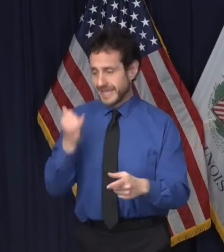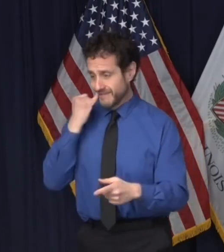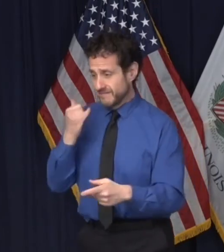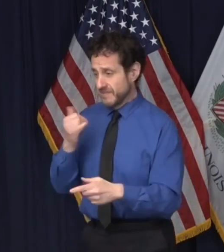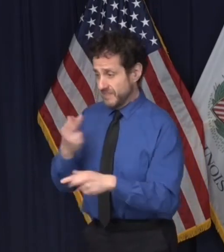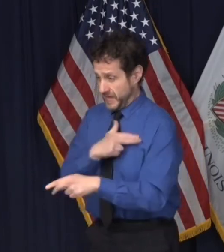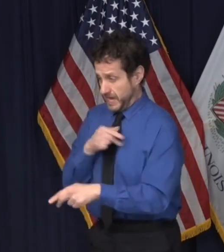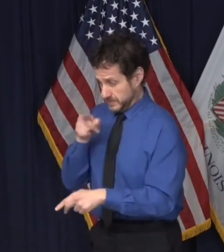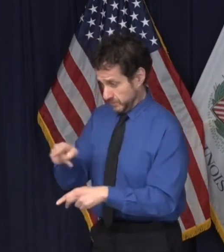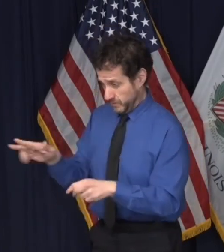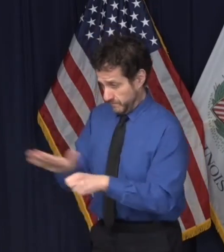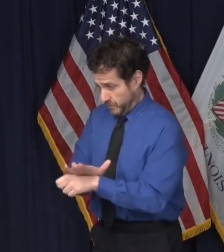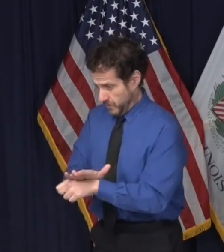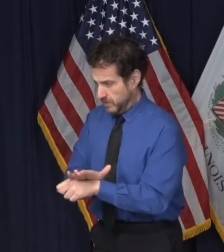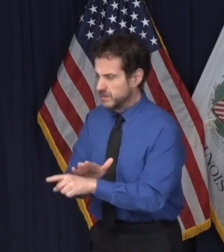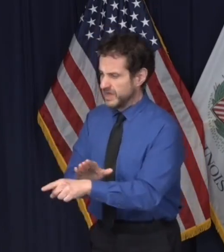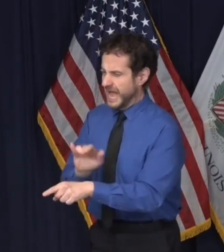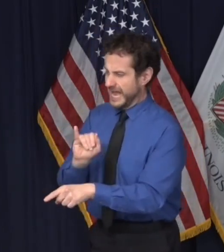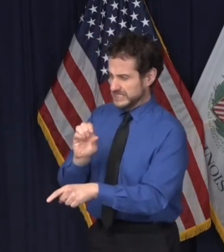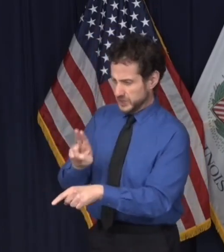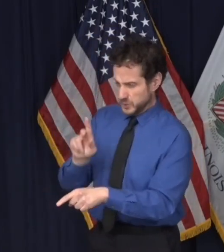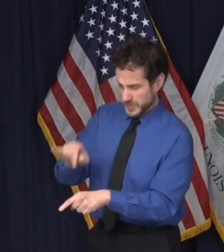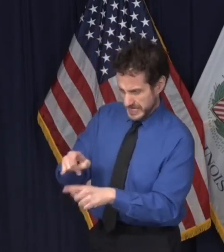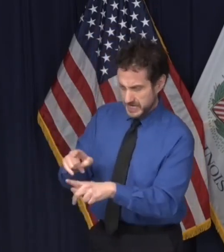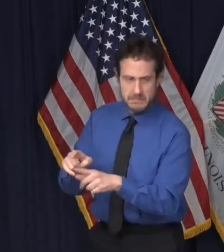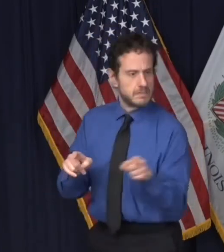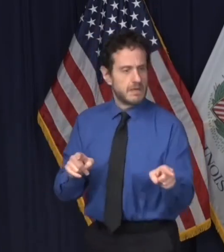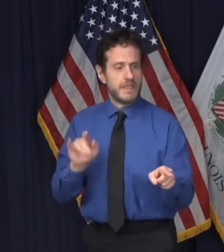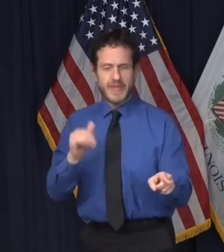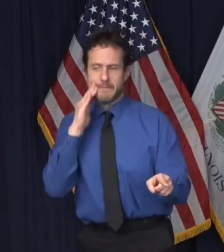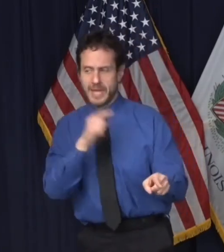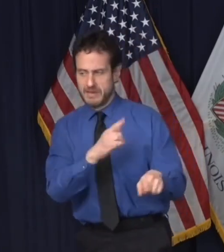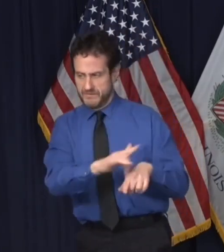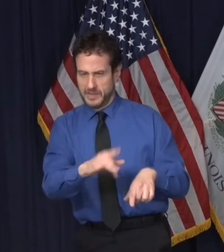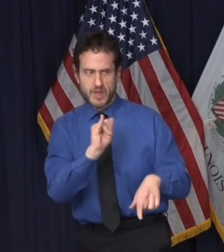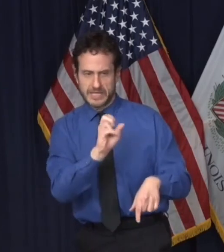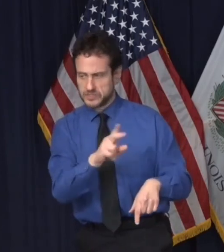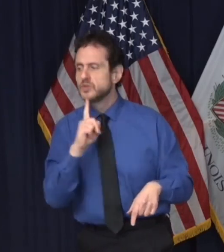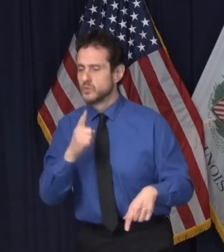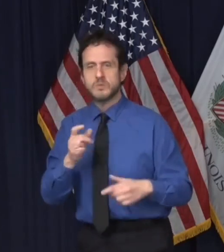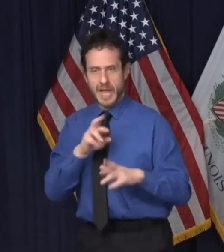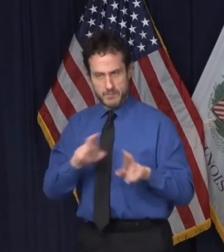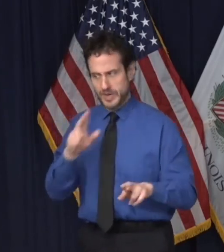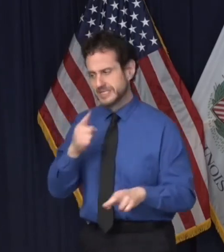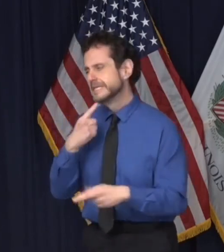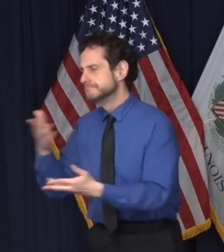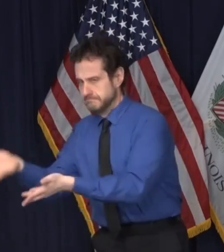TO STEP IN TO DIRECT ICU PATIENTS TO HOSPITALS THAT ARE MORE AVAILABLE. AND WHILE WE'RE TALKING ABOUT